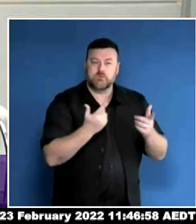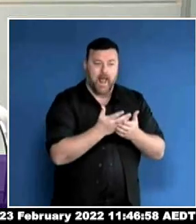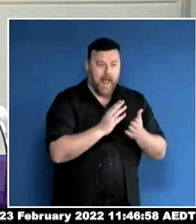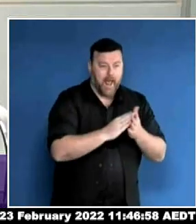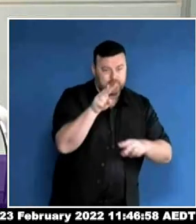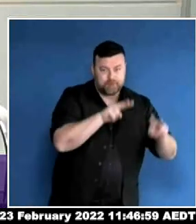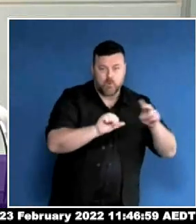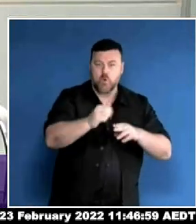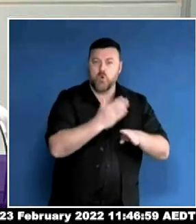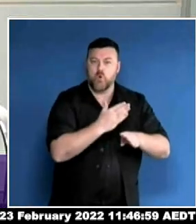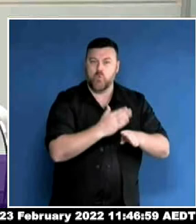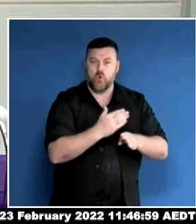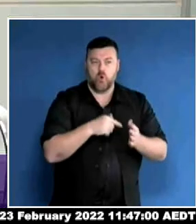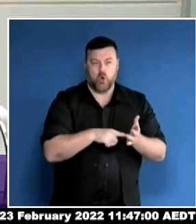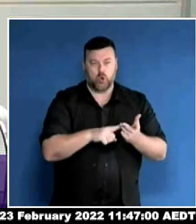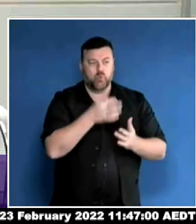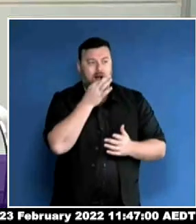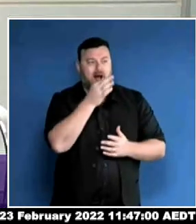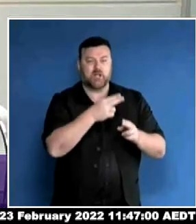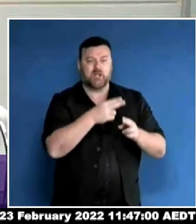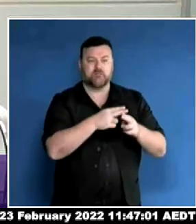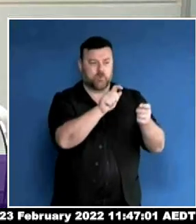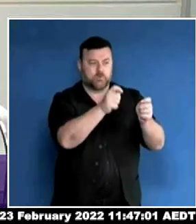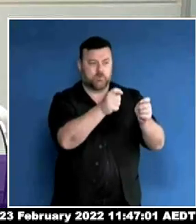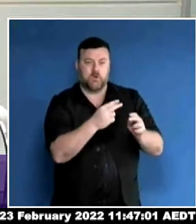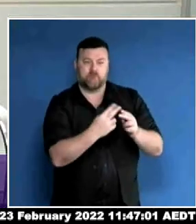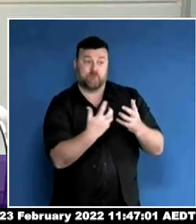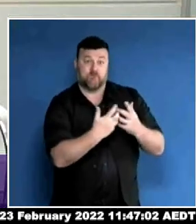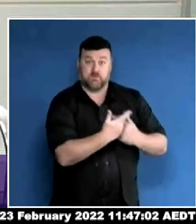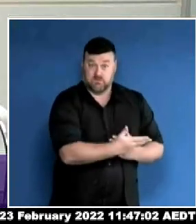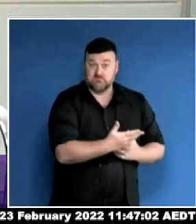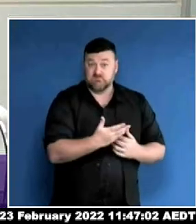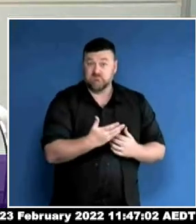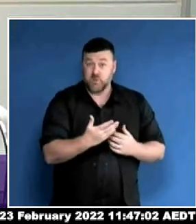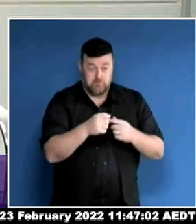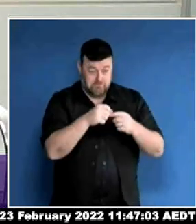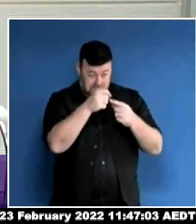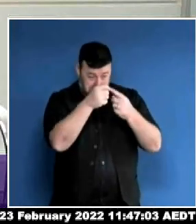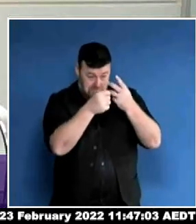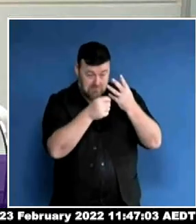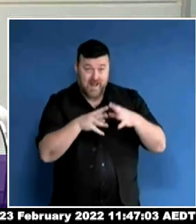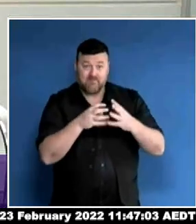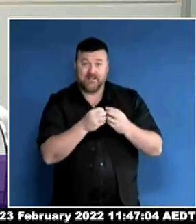So all those little bits and pieces that are required to just fit into, because workplaces